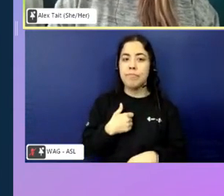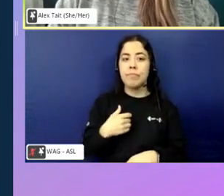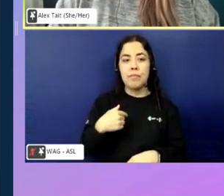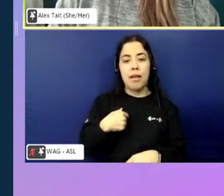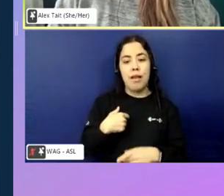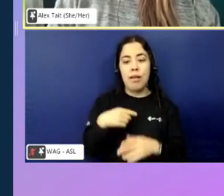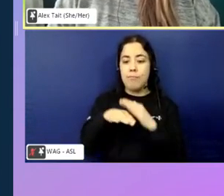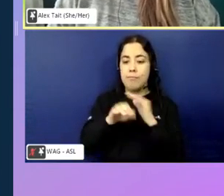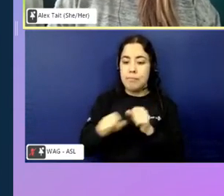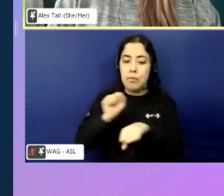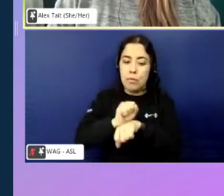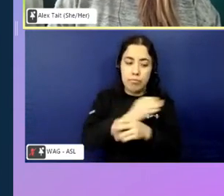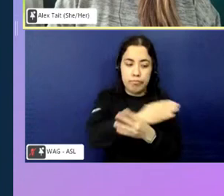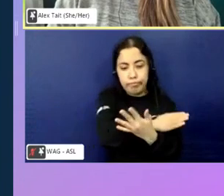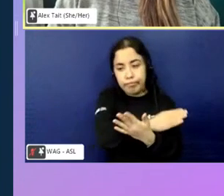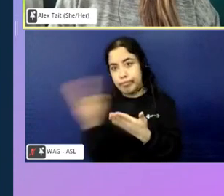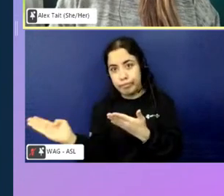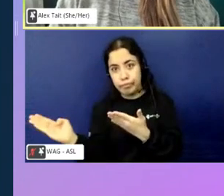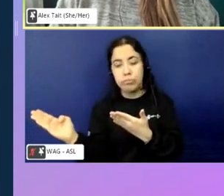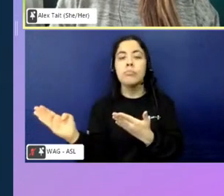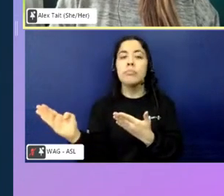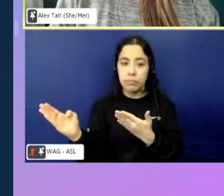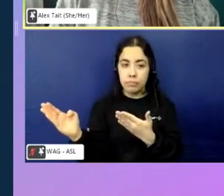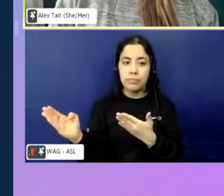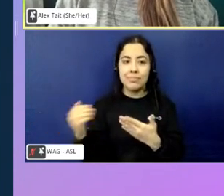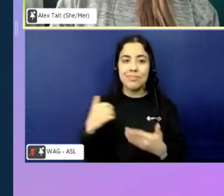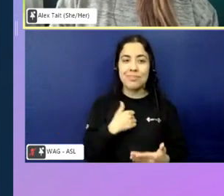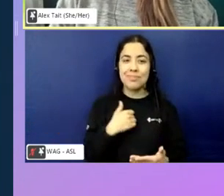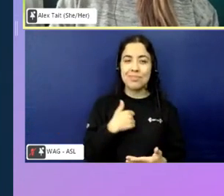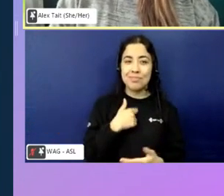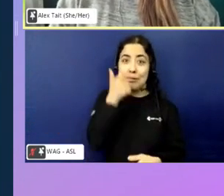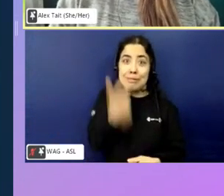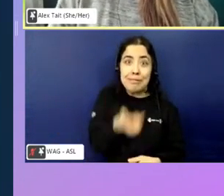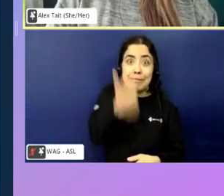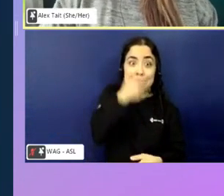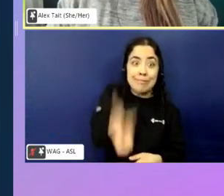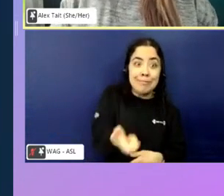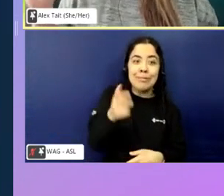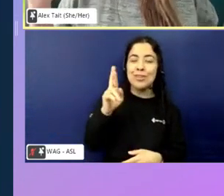a freelance specialist. I do all kinds of fun excellent stability work across the